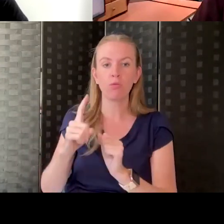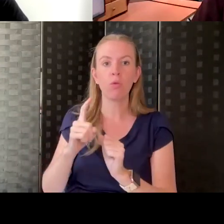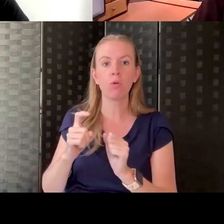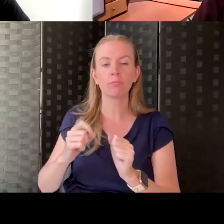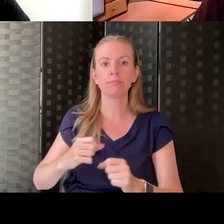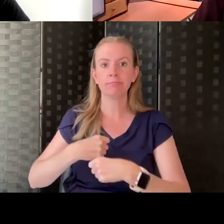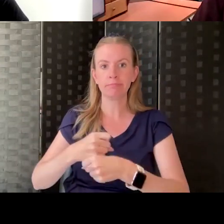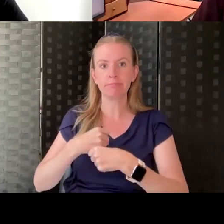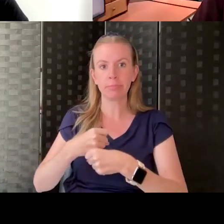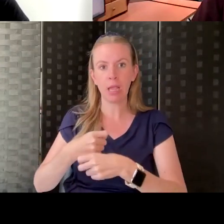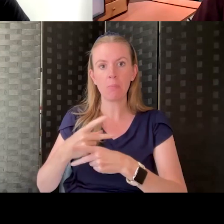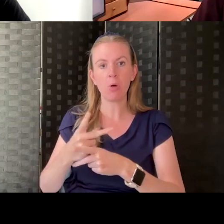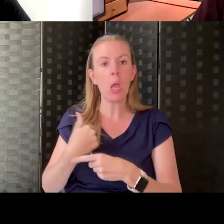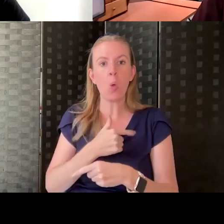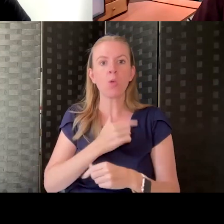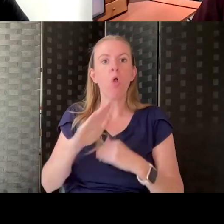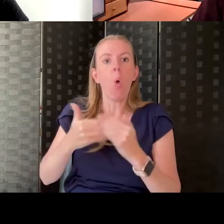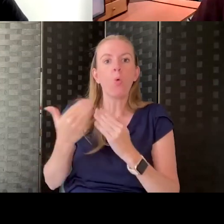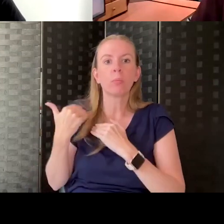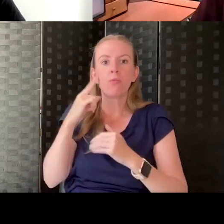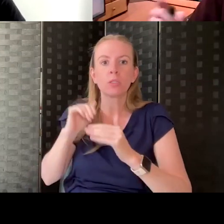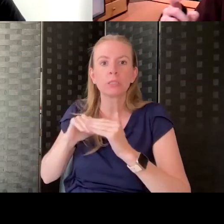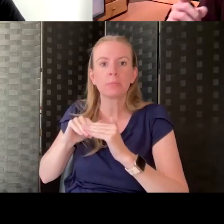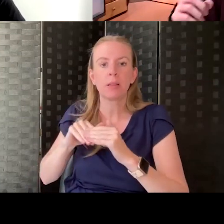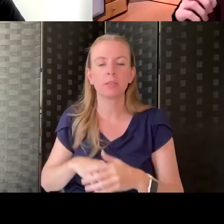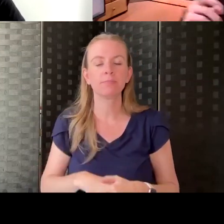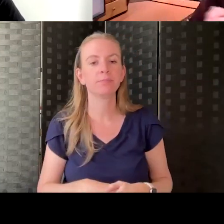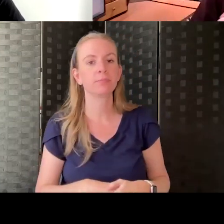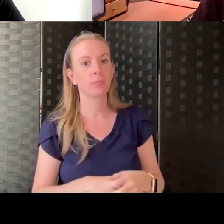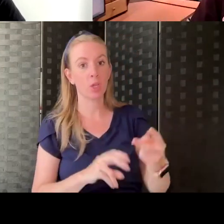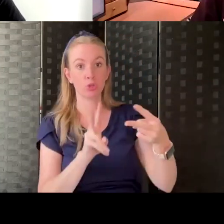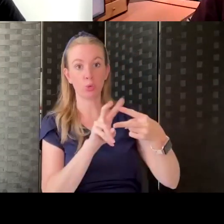for the accessibility that goes into it. >> Jay: Two questions directly related to that.